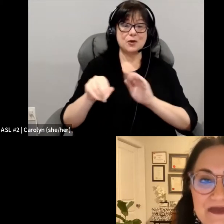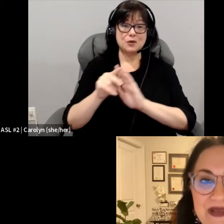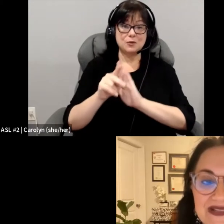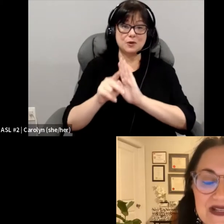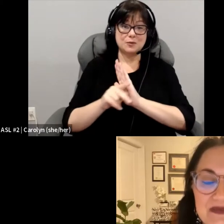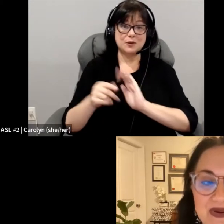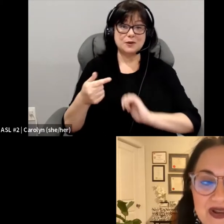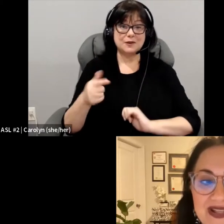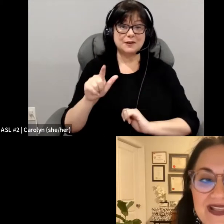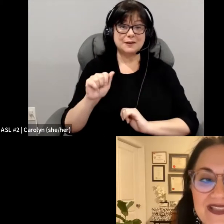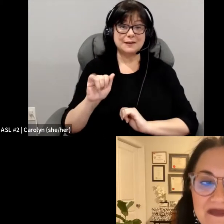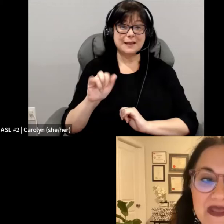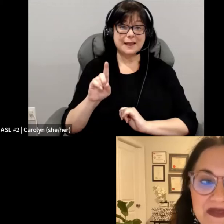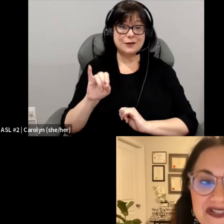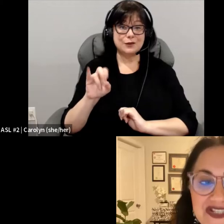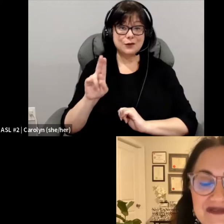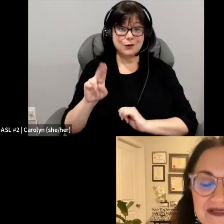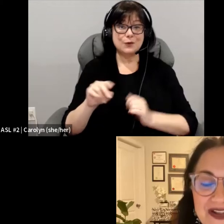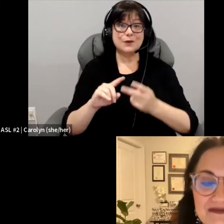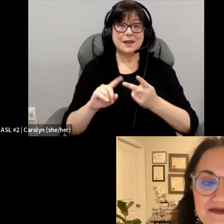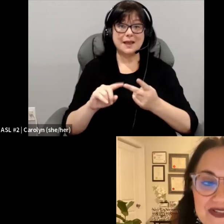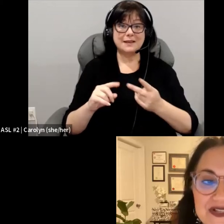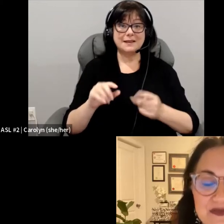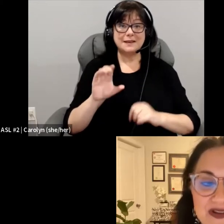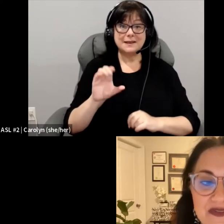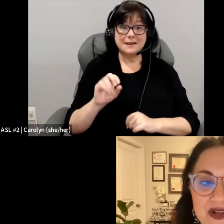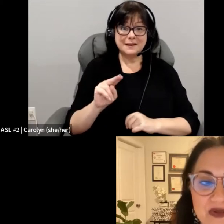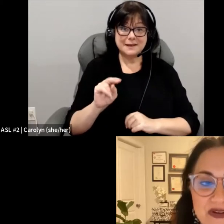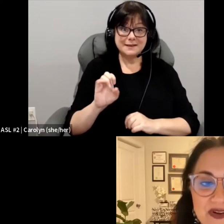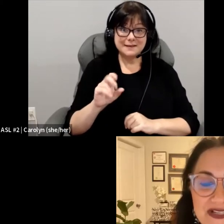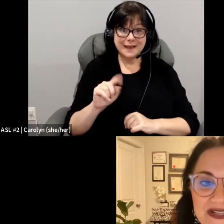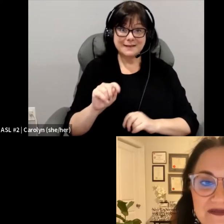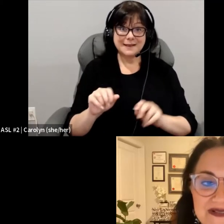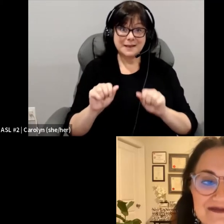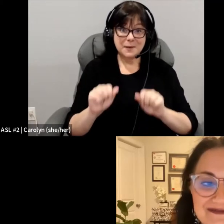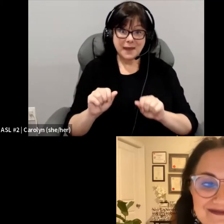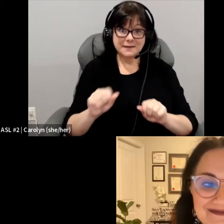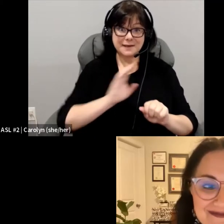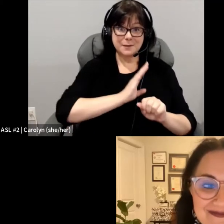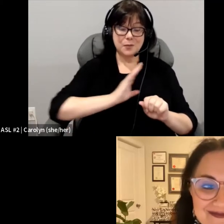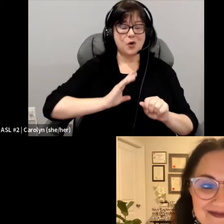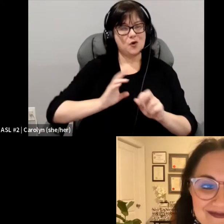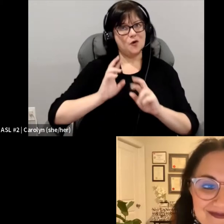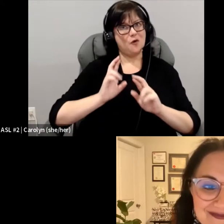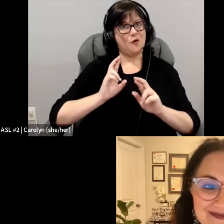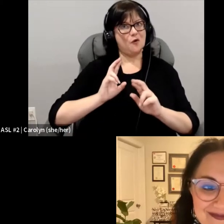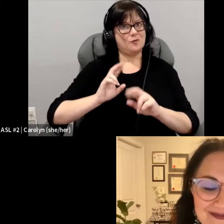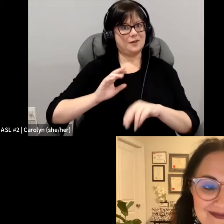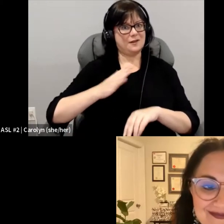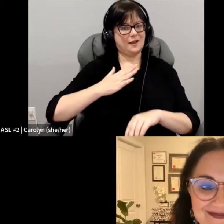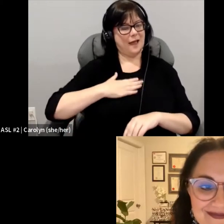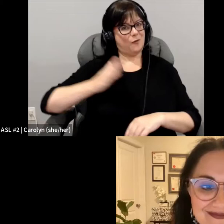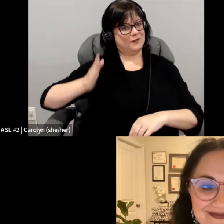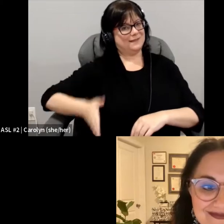AND CAPACITY BOARD, MAYBE SHE'S ON ONE OF OUR TEAMS. I.T.